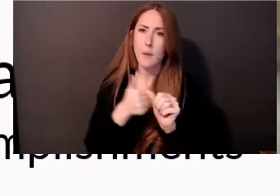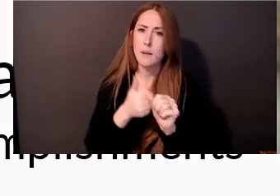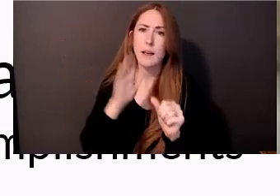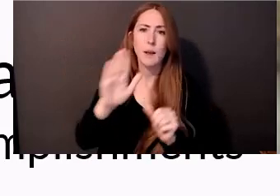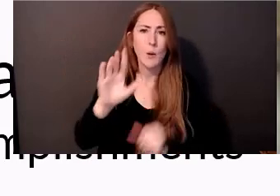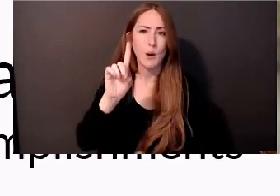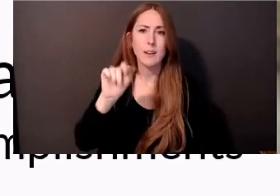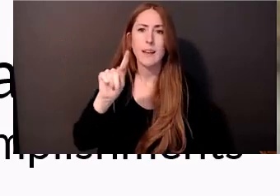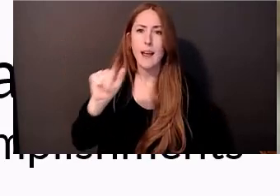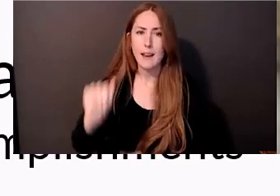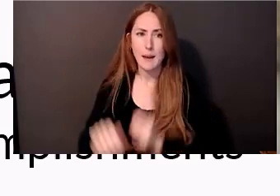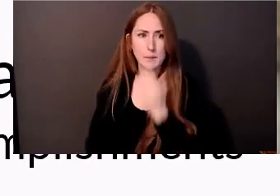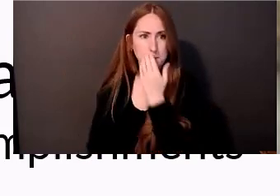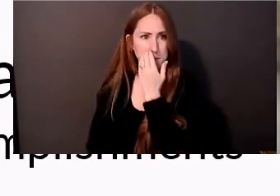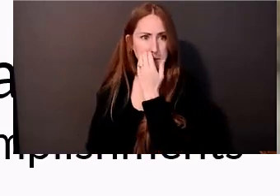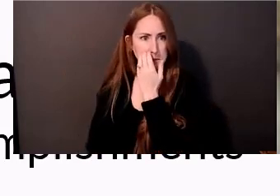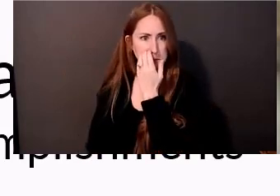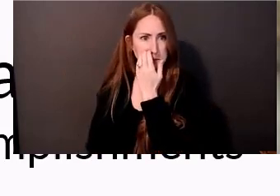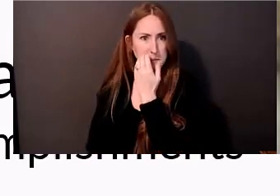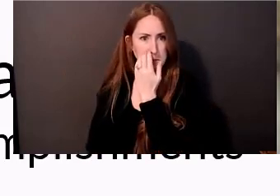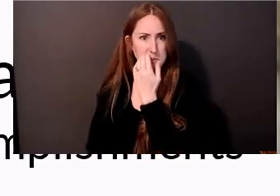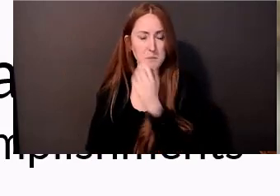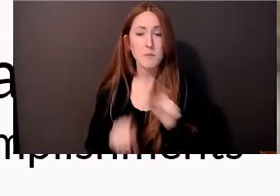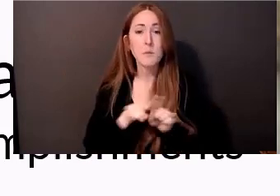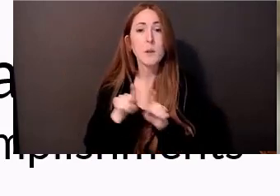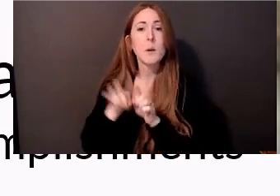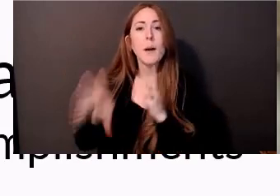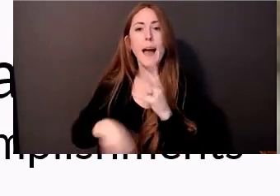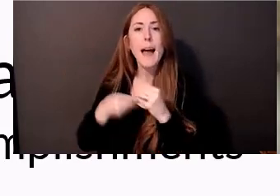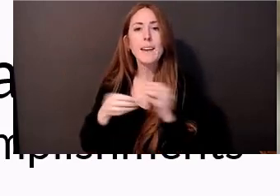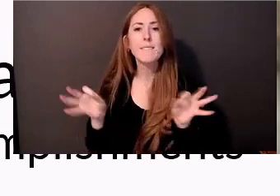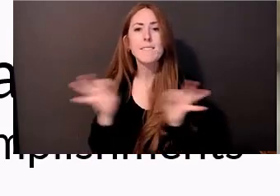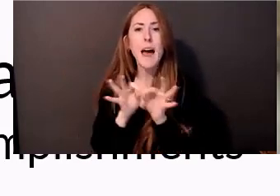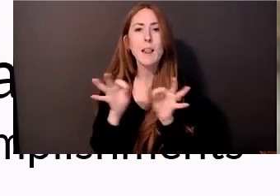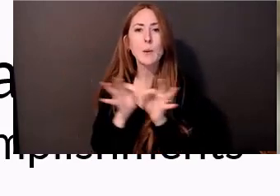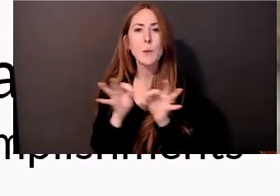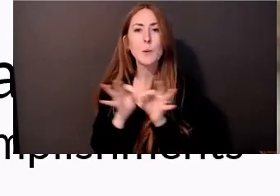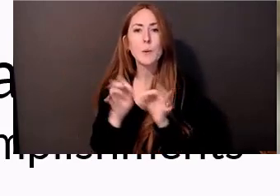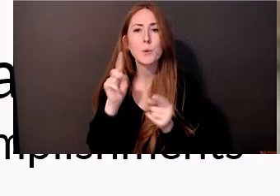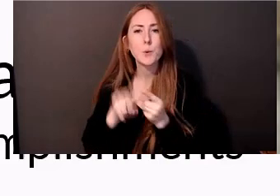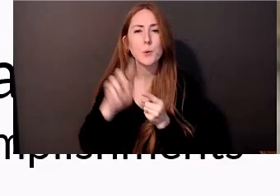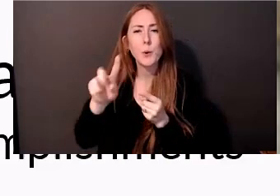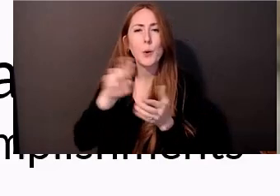Also, add value to your research outputs. So in particular, when it comes to the data